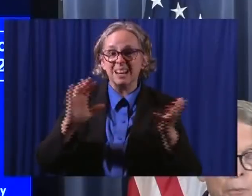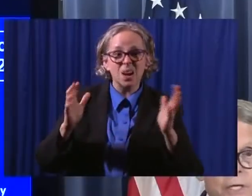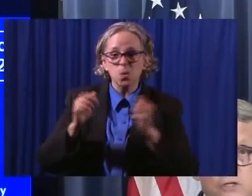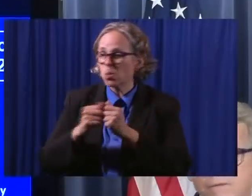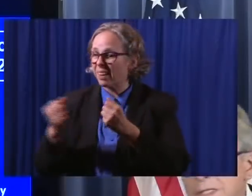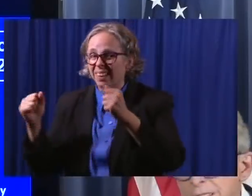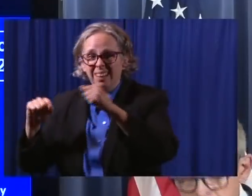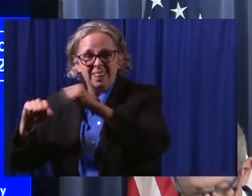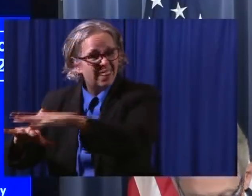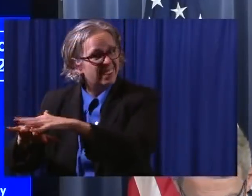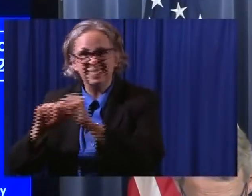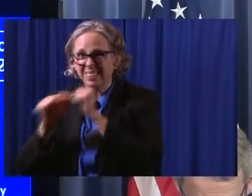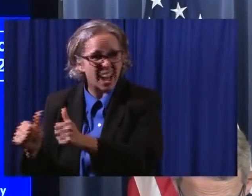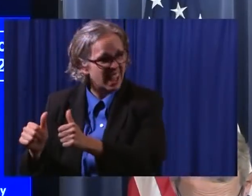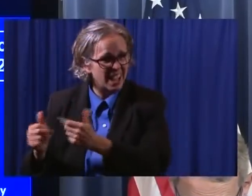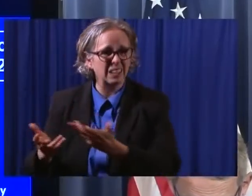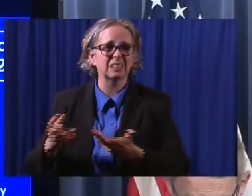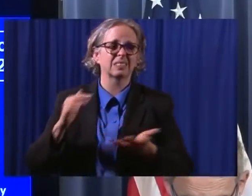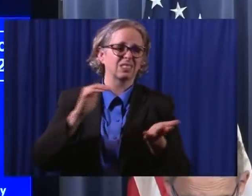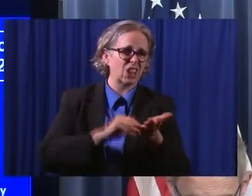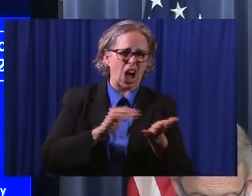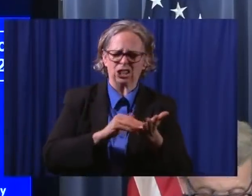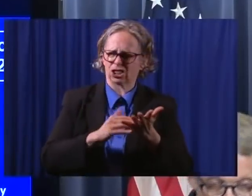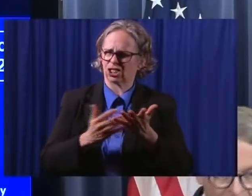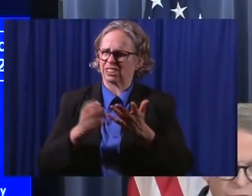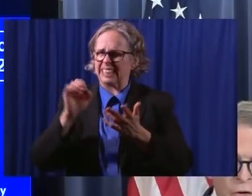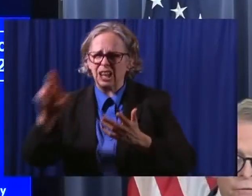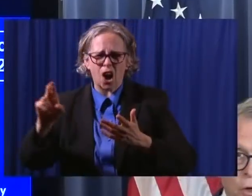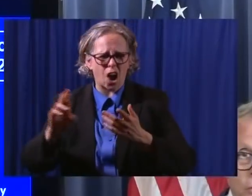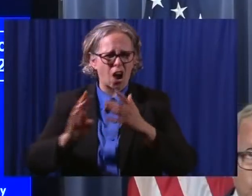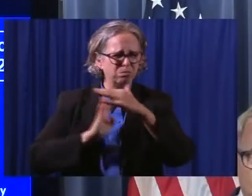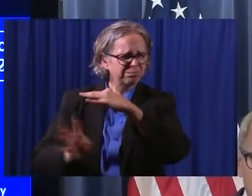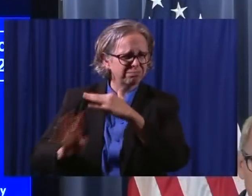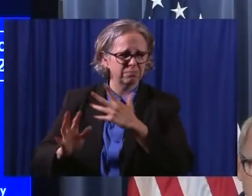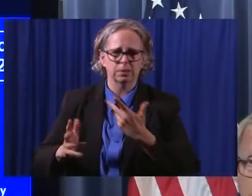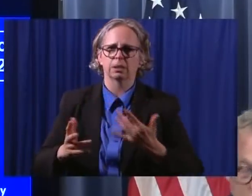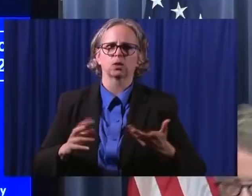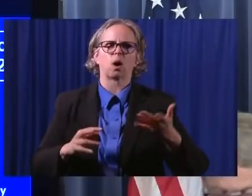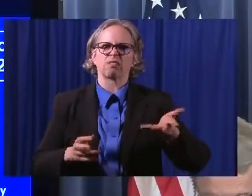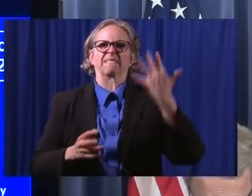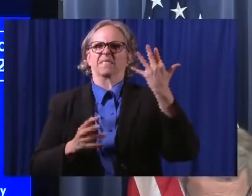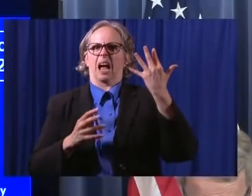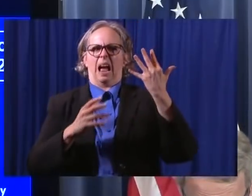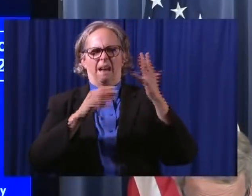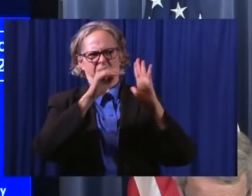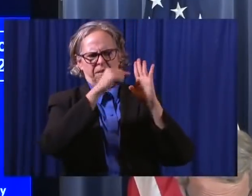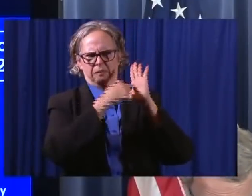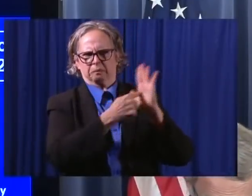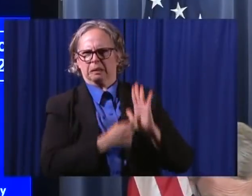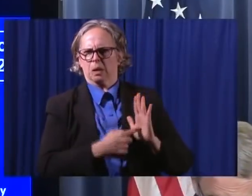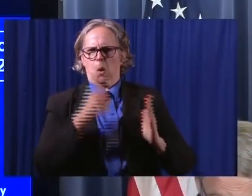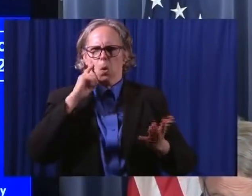FOLLOWING WAYS CASES PER CAPITA, SUSTAINED INCREASE IN NEW CASES PROPORTION OF CASES NOT CONGREGANTS CASES. STAYING INCREASE IN EMERGENCY ROOM VISITS RICK SUSTAINED